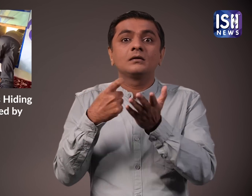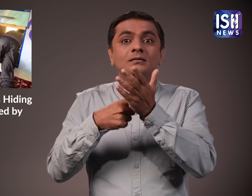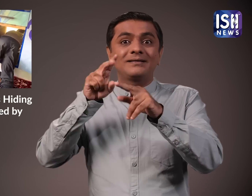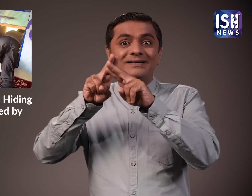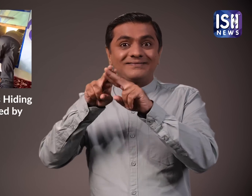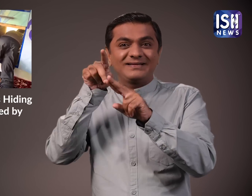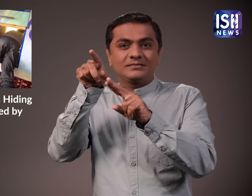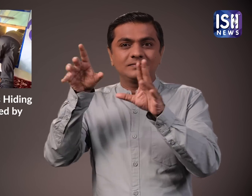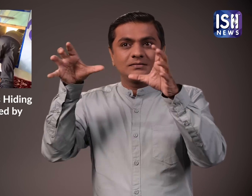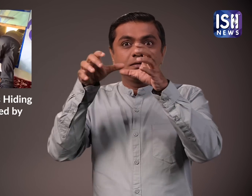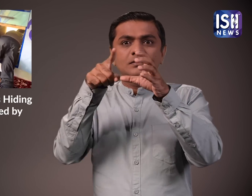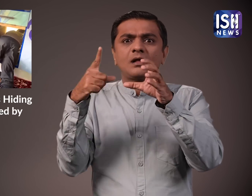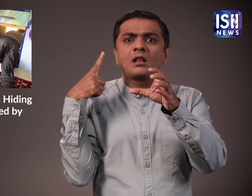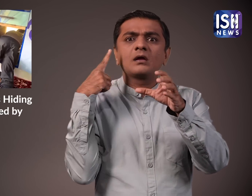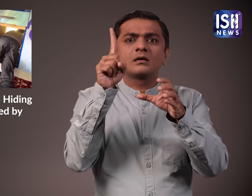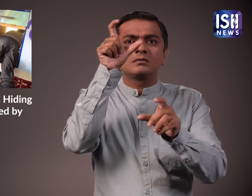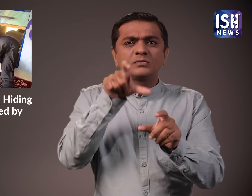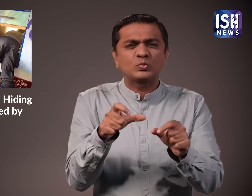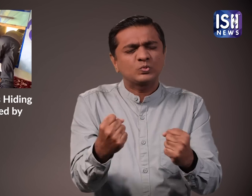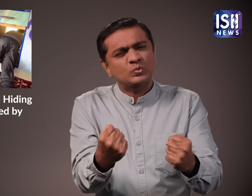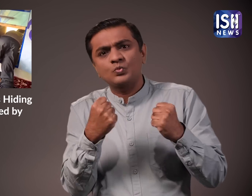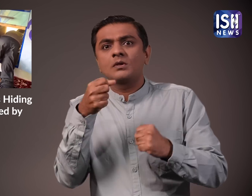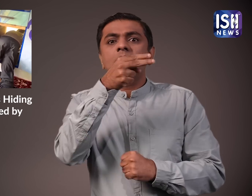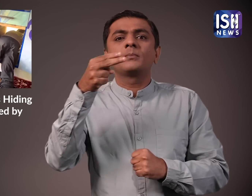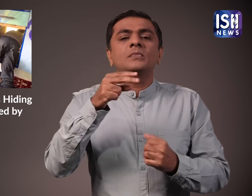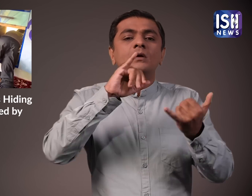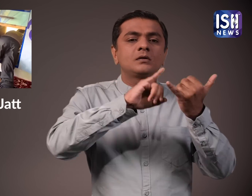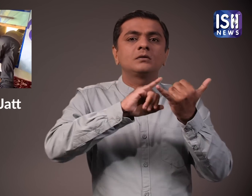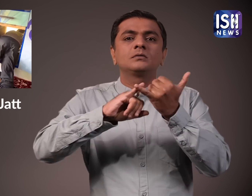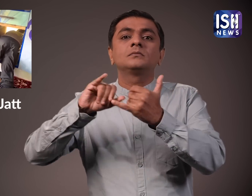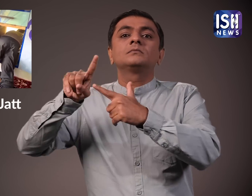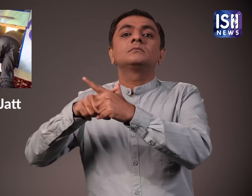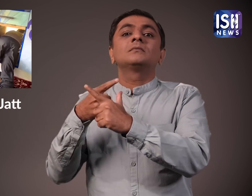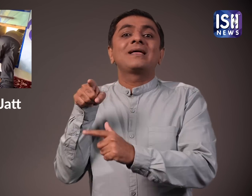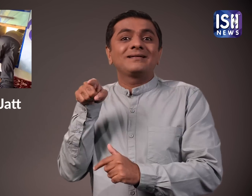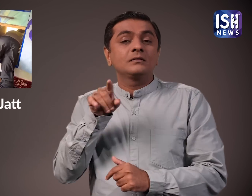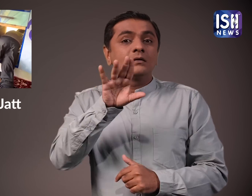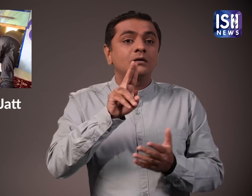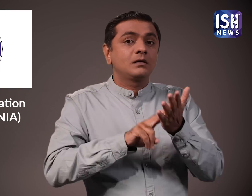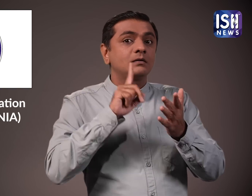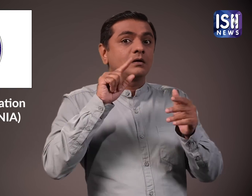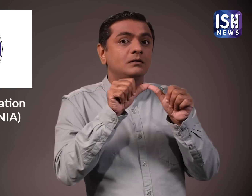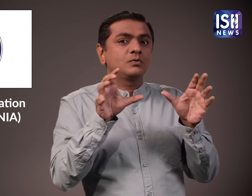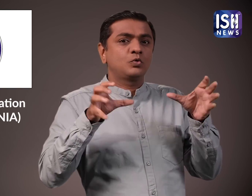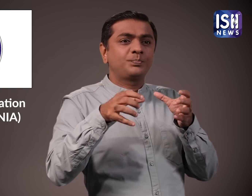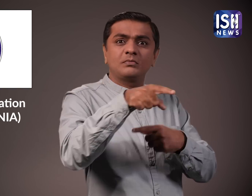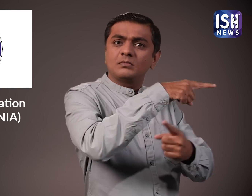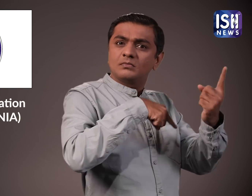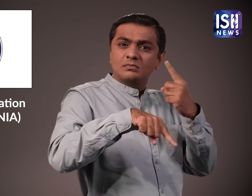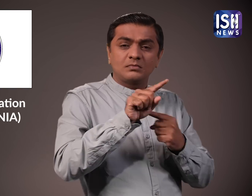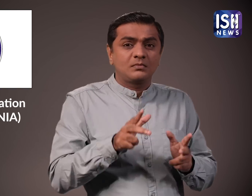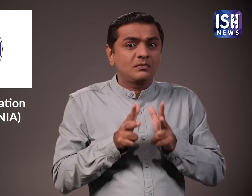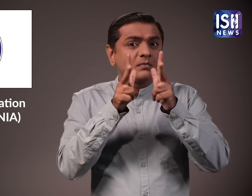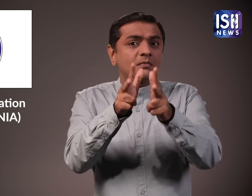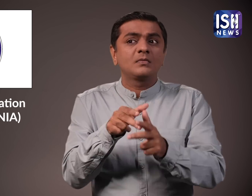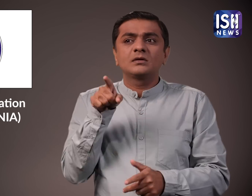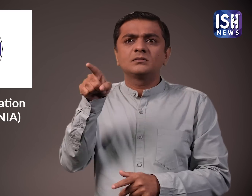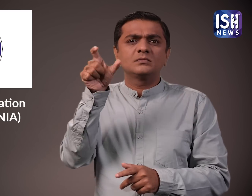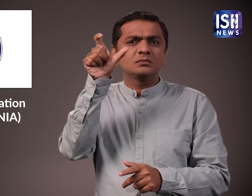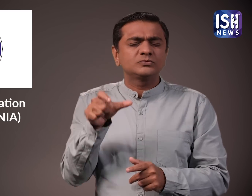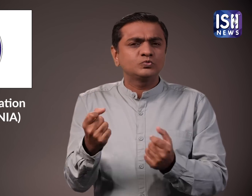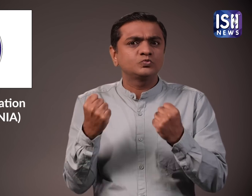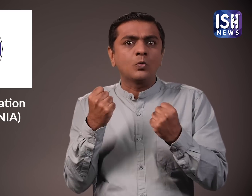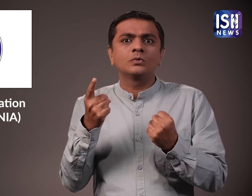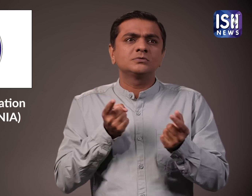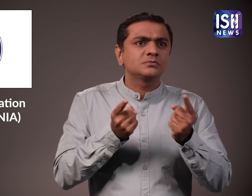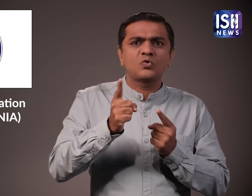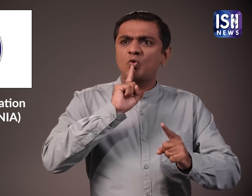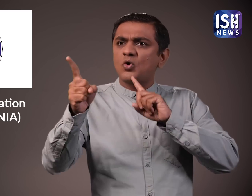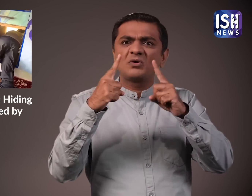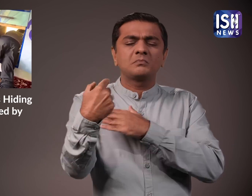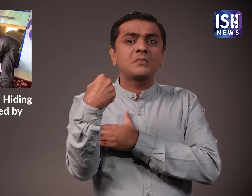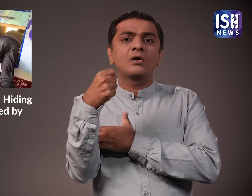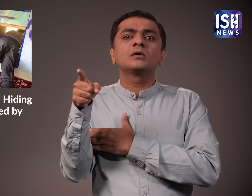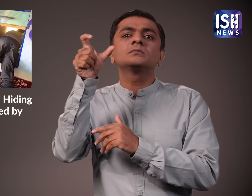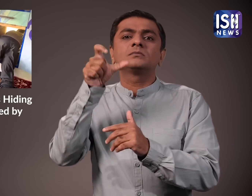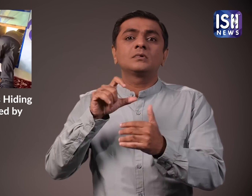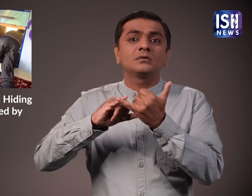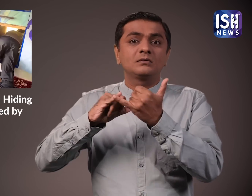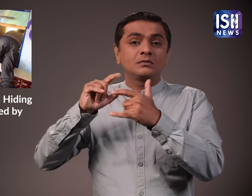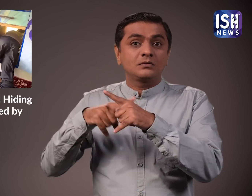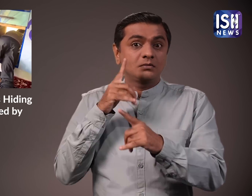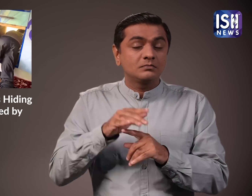NIA has identified Saifullah Sajid Jatt, a hardcore terrorist and leader of Resistance Front